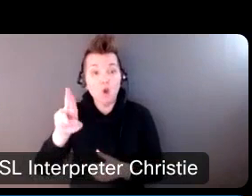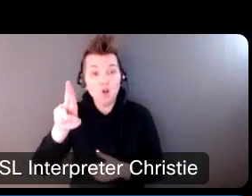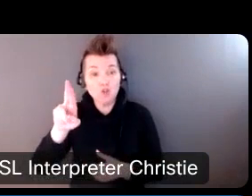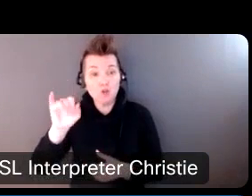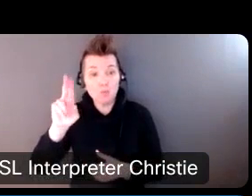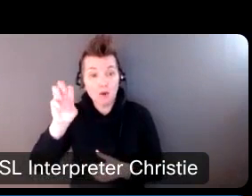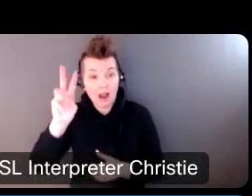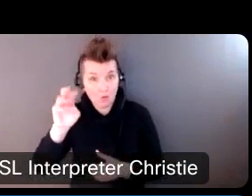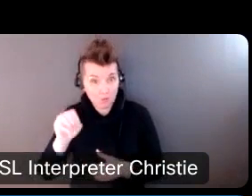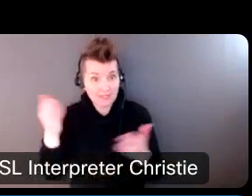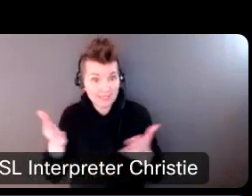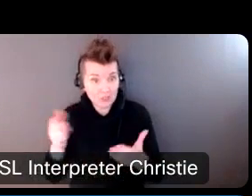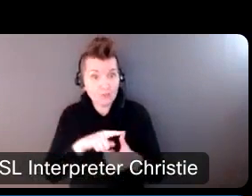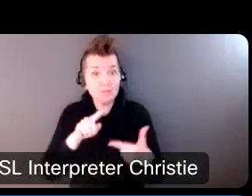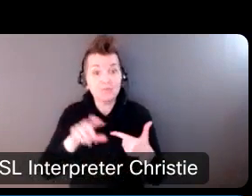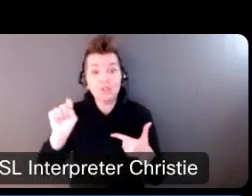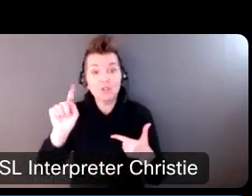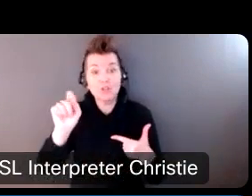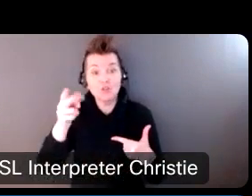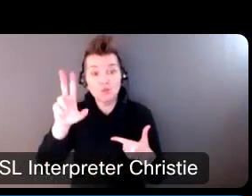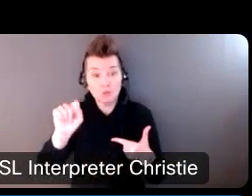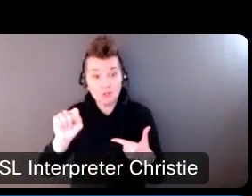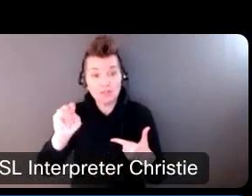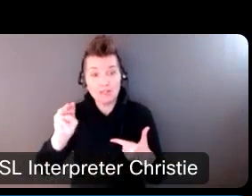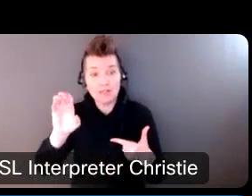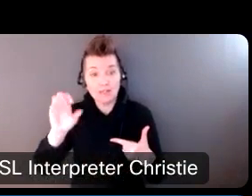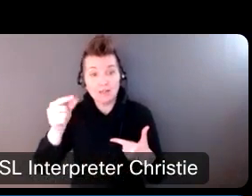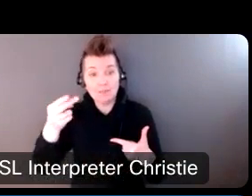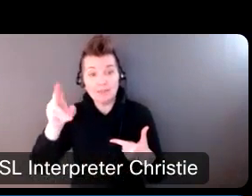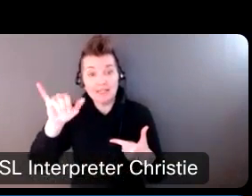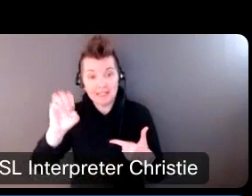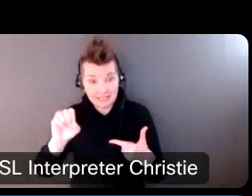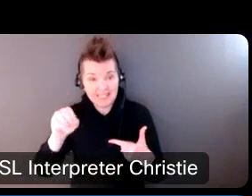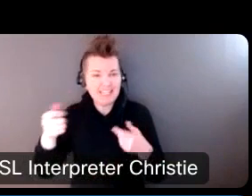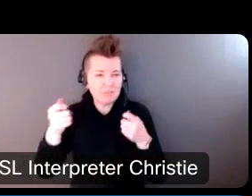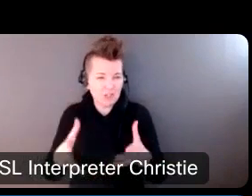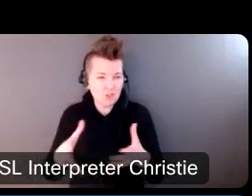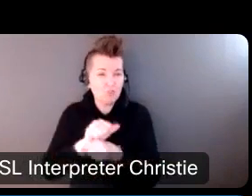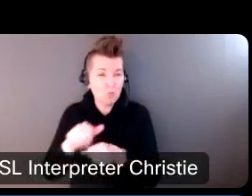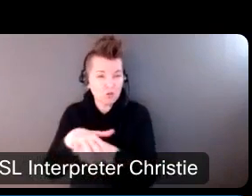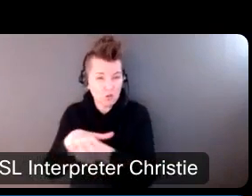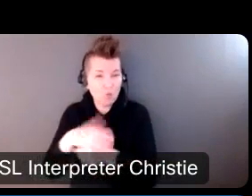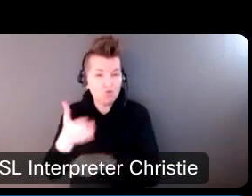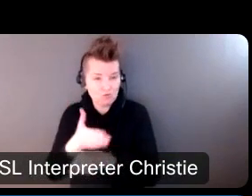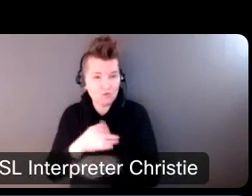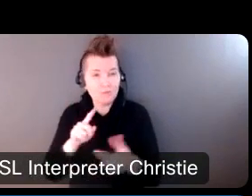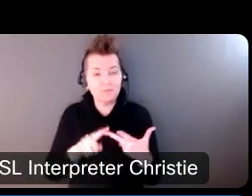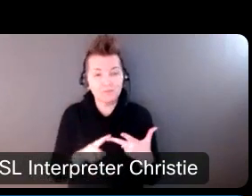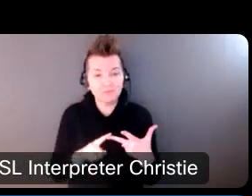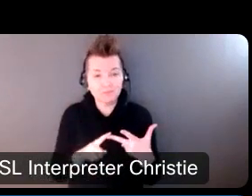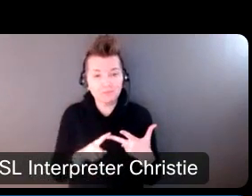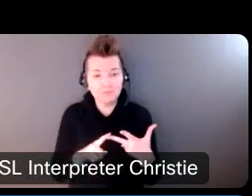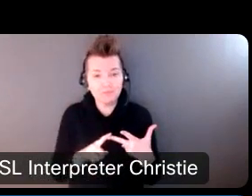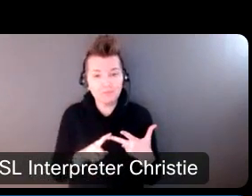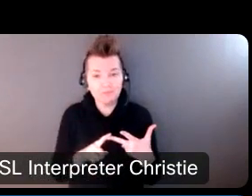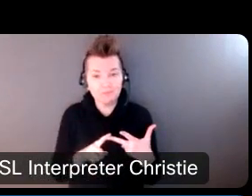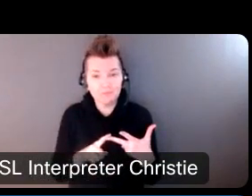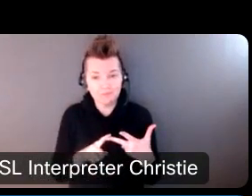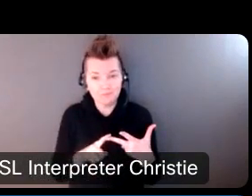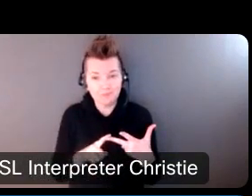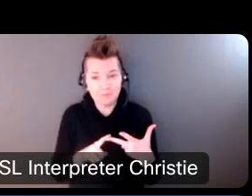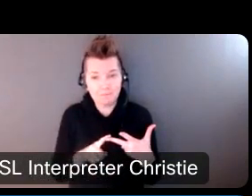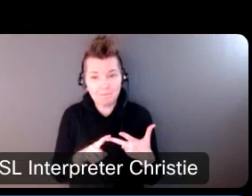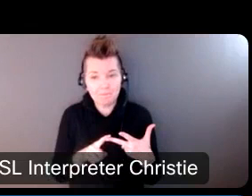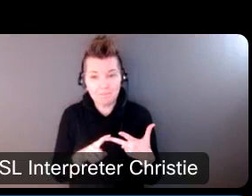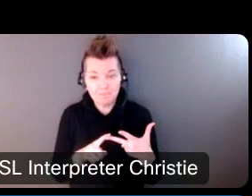Stuart McGhie, manager of work zone construction coordination.